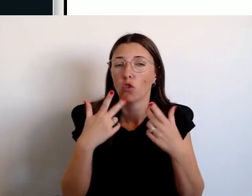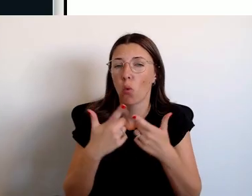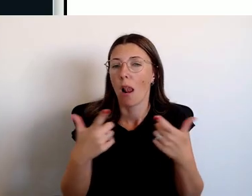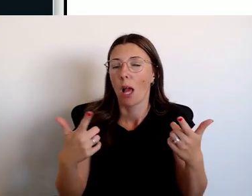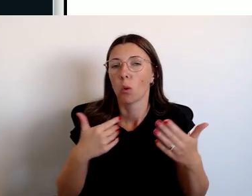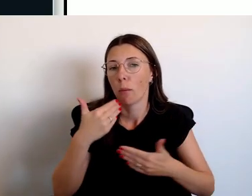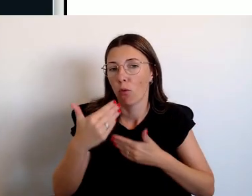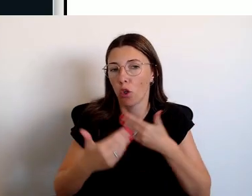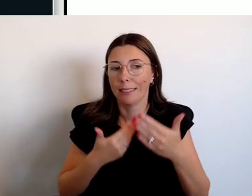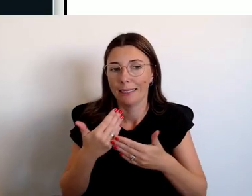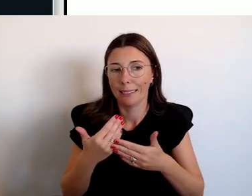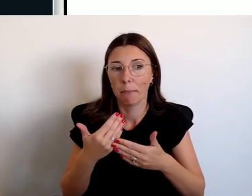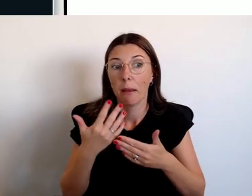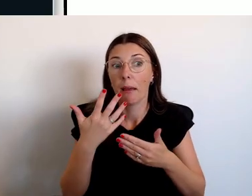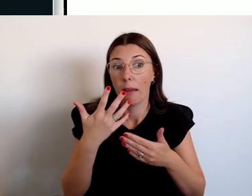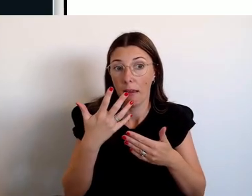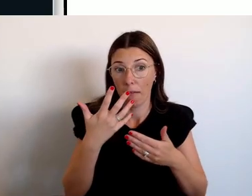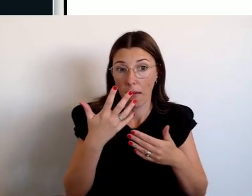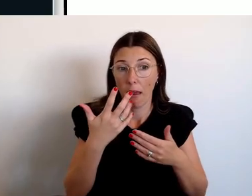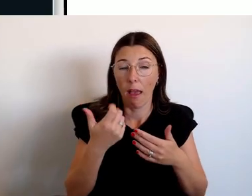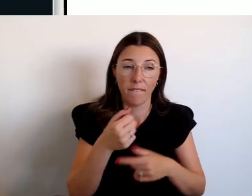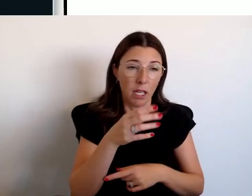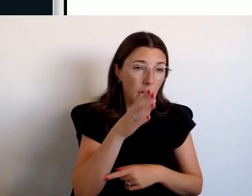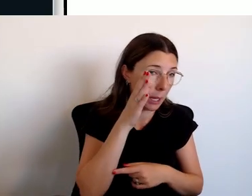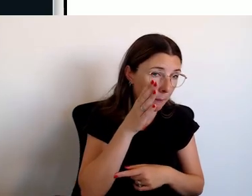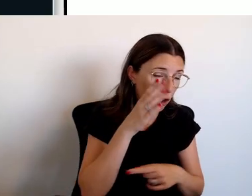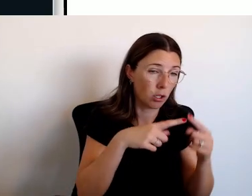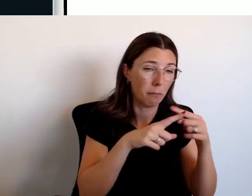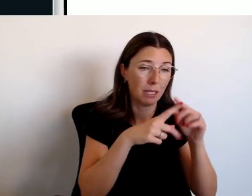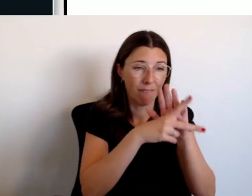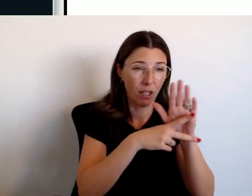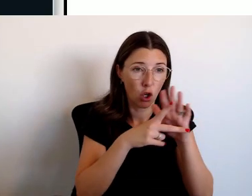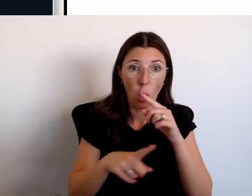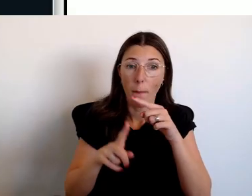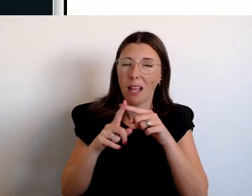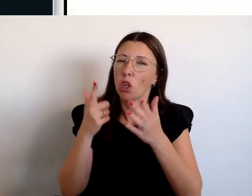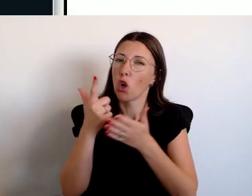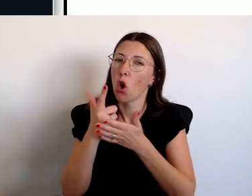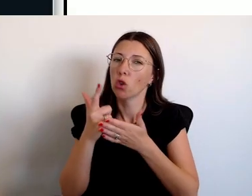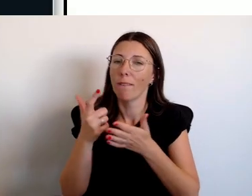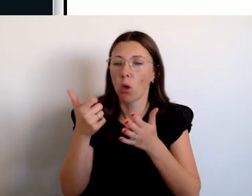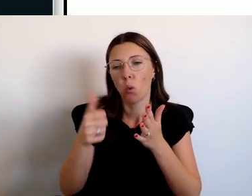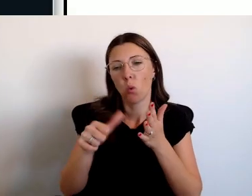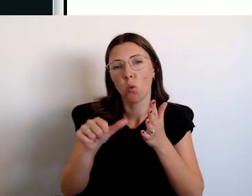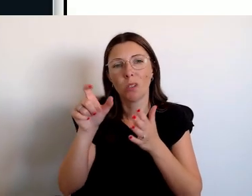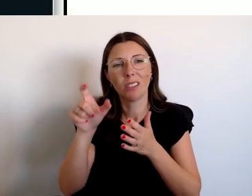So, at the moment, in addition to the multimedia items such as images and videos, we get a lot of user generated content